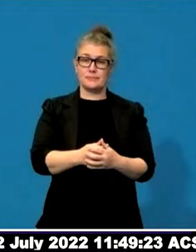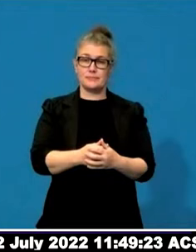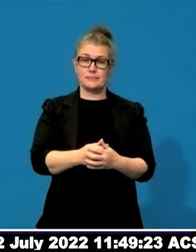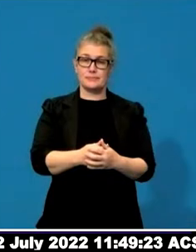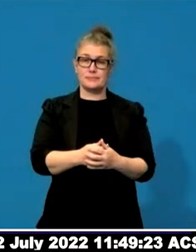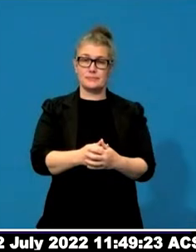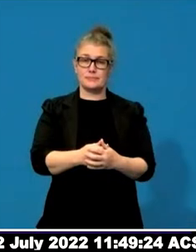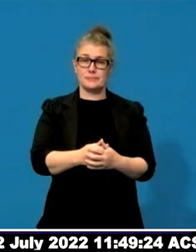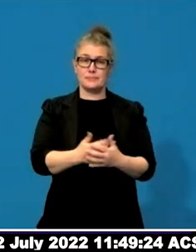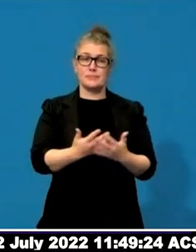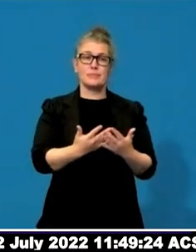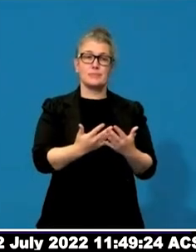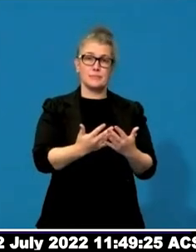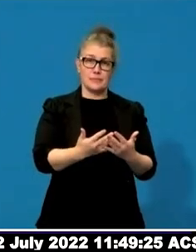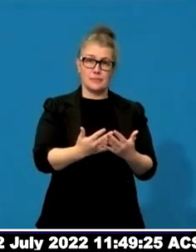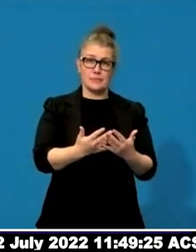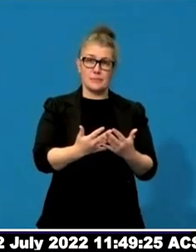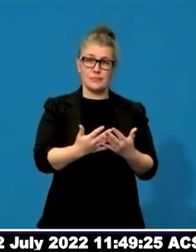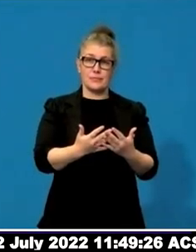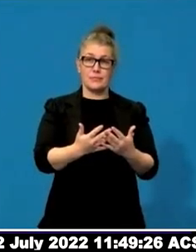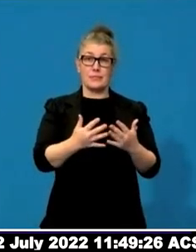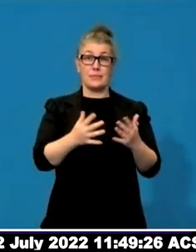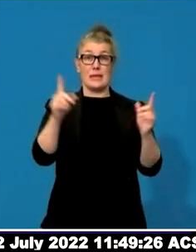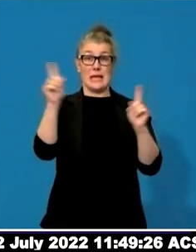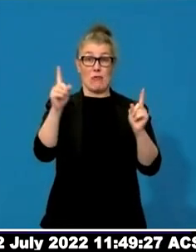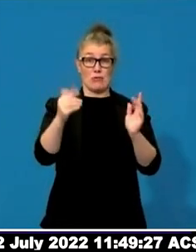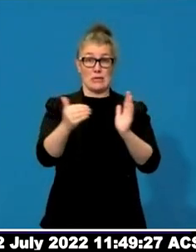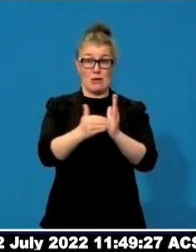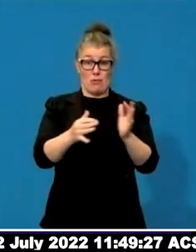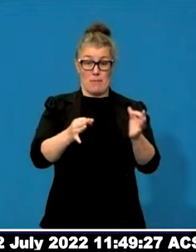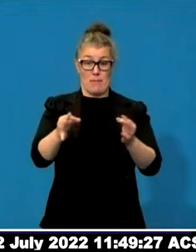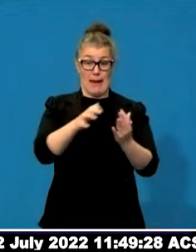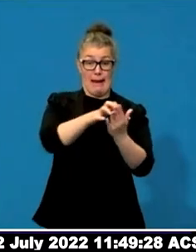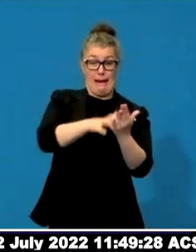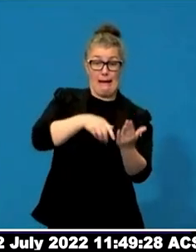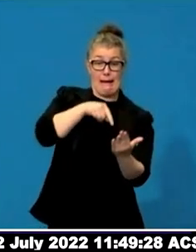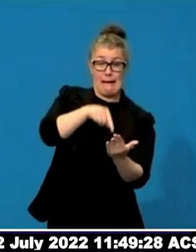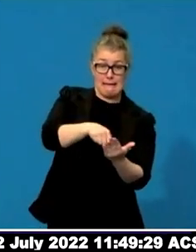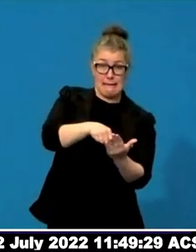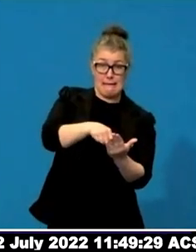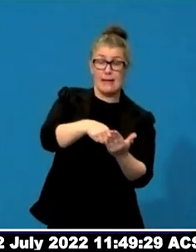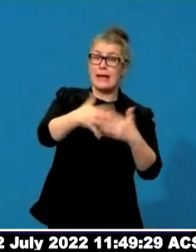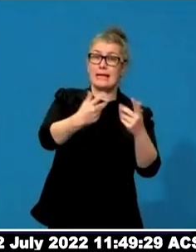being the status quo and any change to that plan being required to be explained and defended,